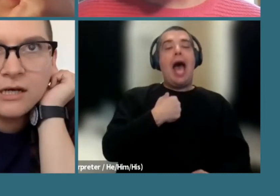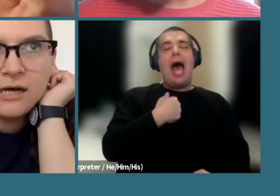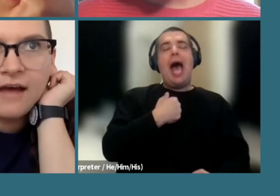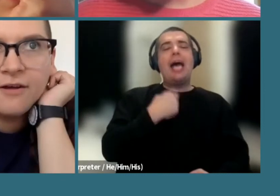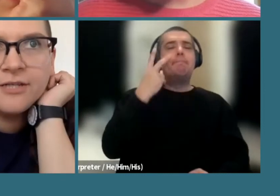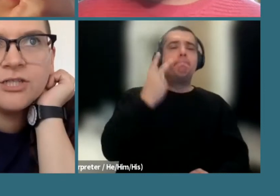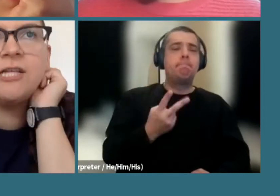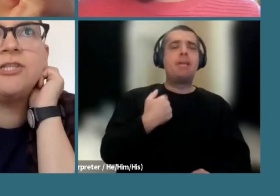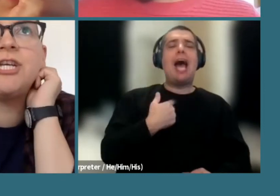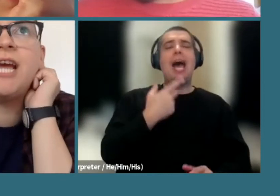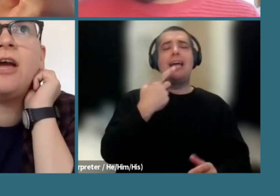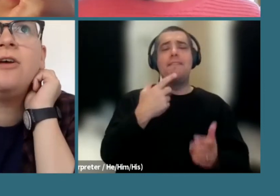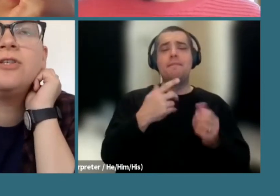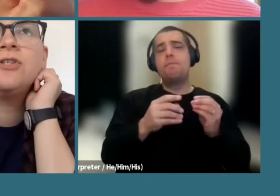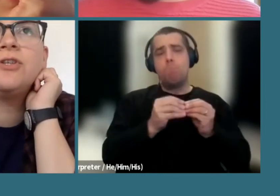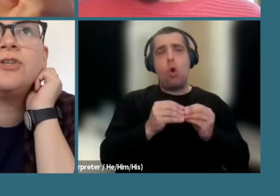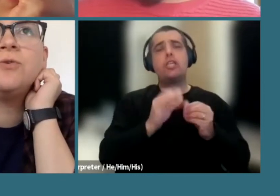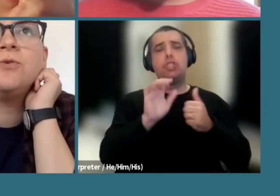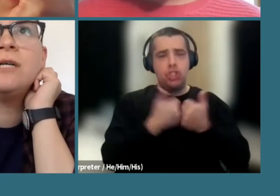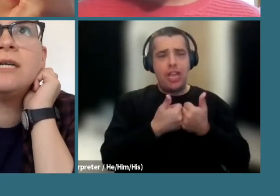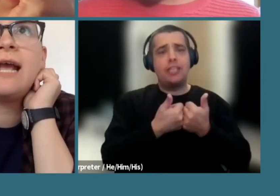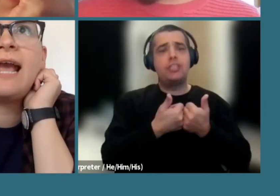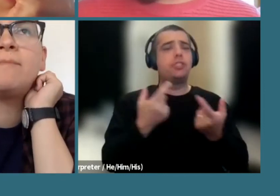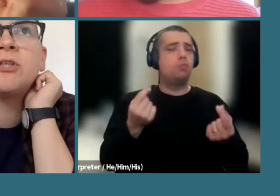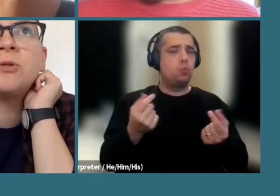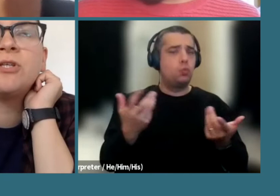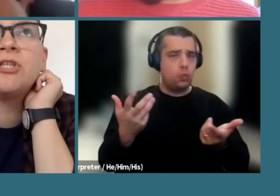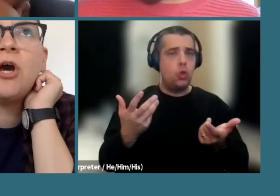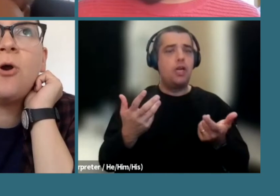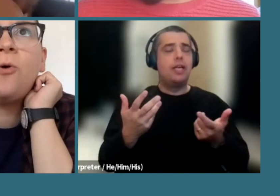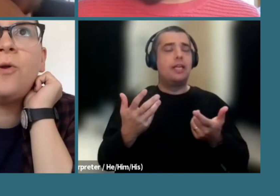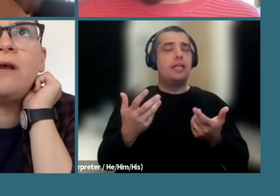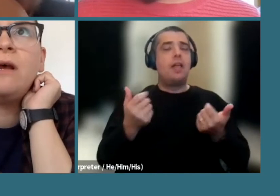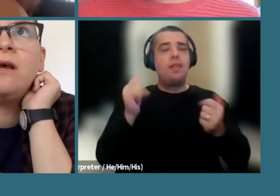I found it challenging to capture the tone